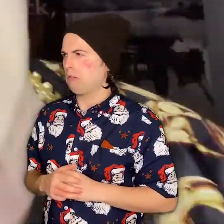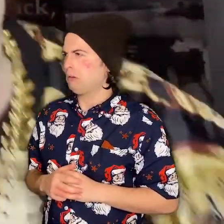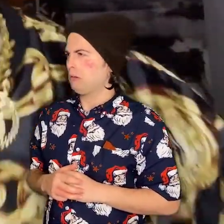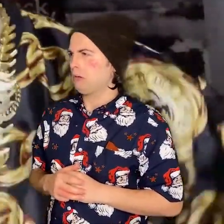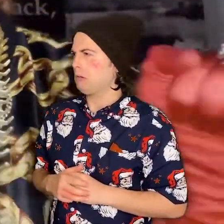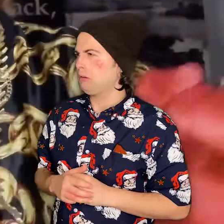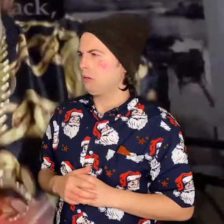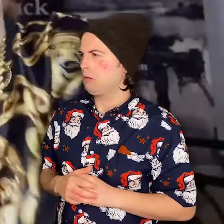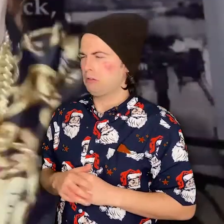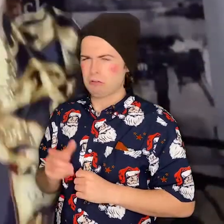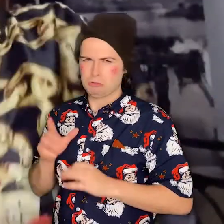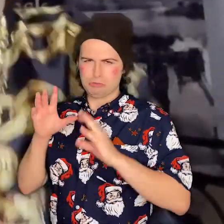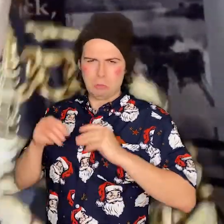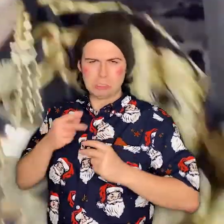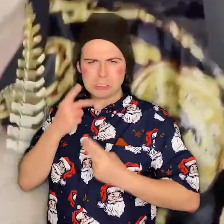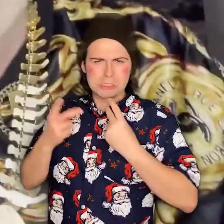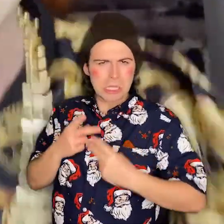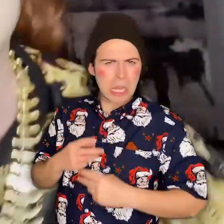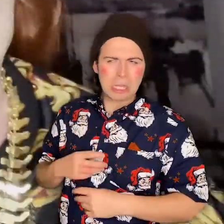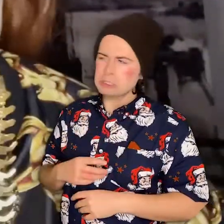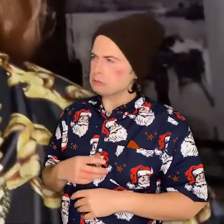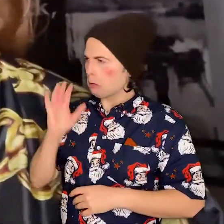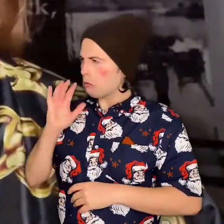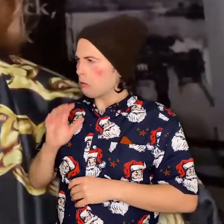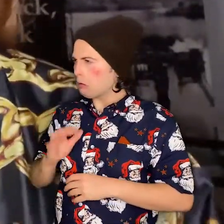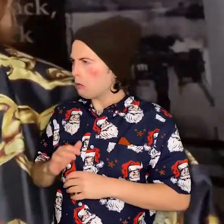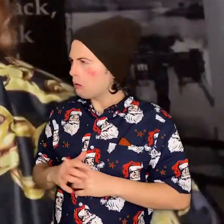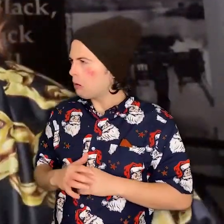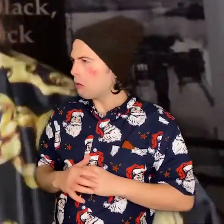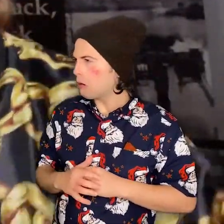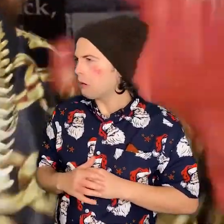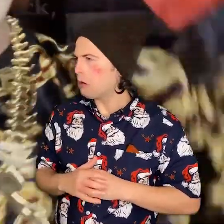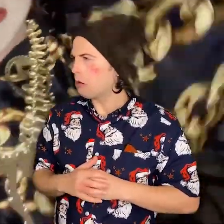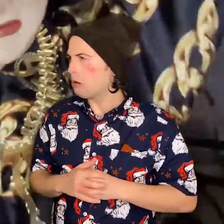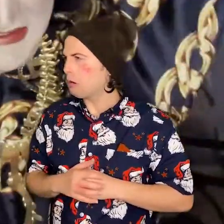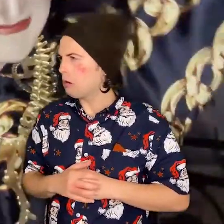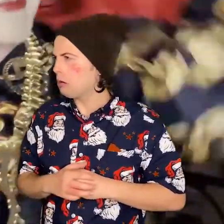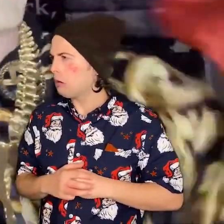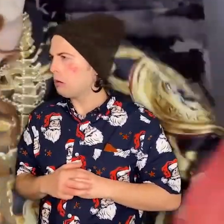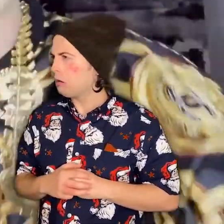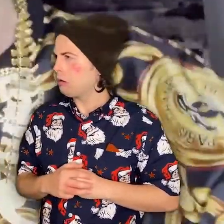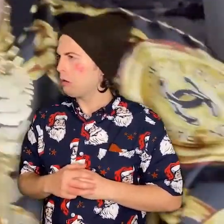You’s thought I was gonnae say Let it go didn’t yous.